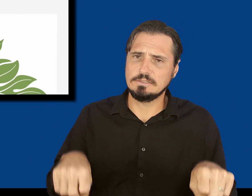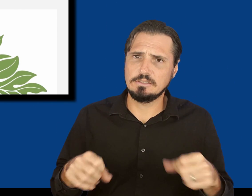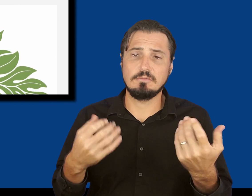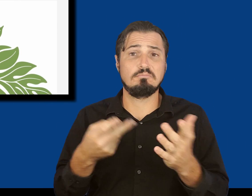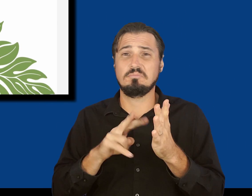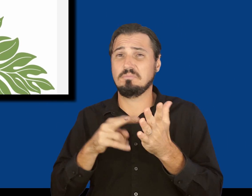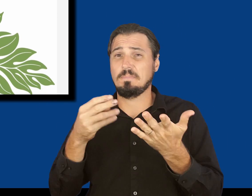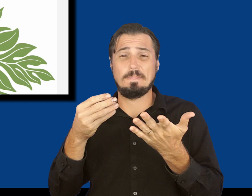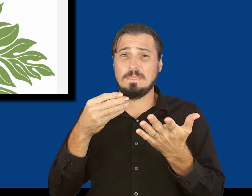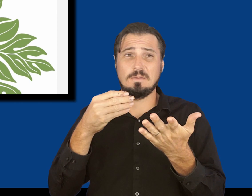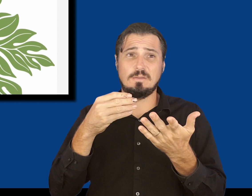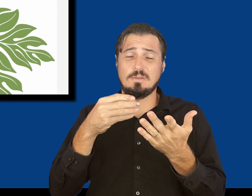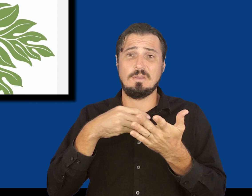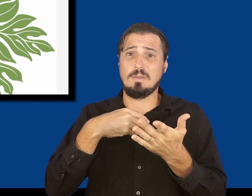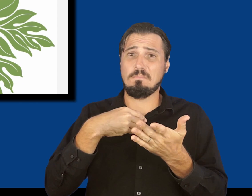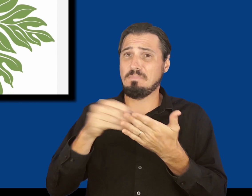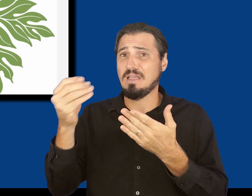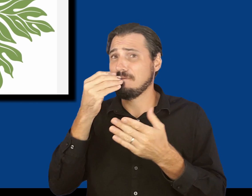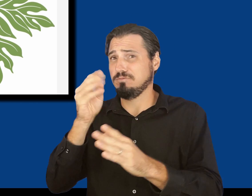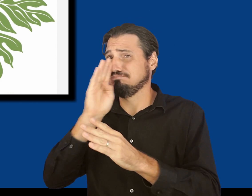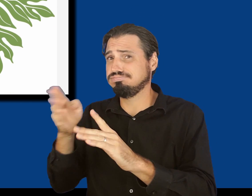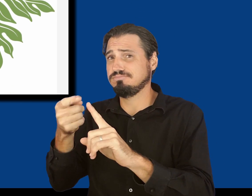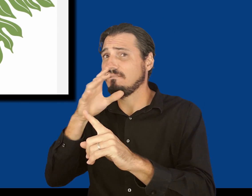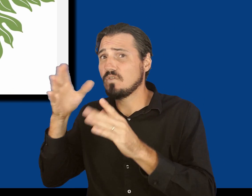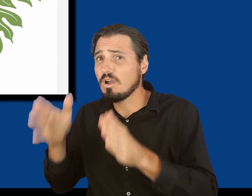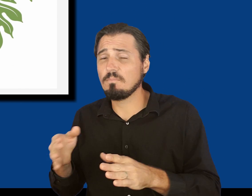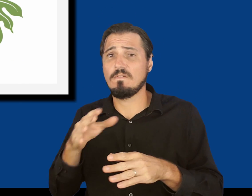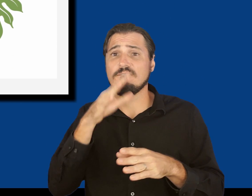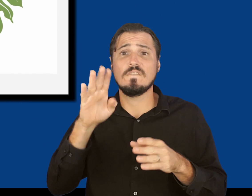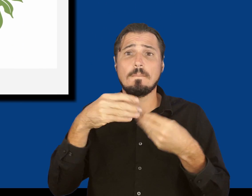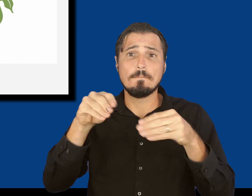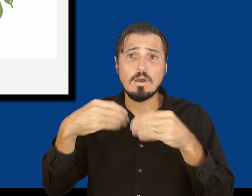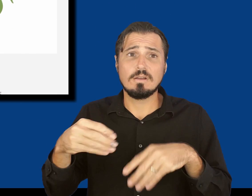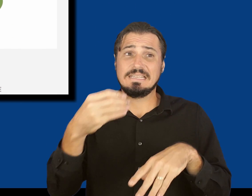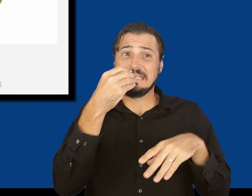by things like sourcing food directly from Farmers through farmers markets eating